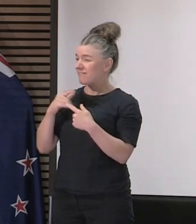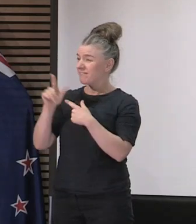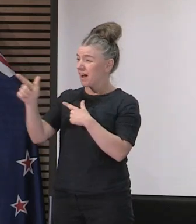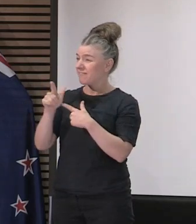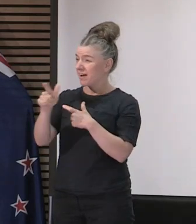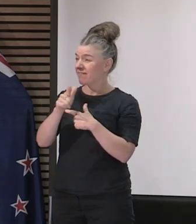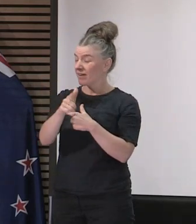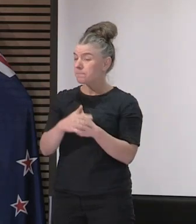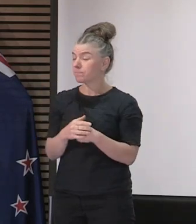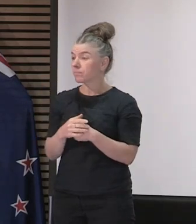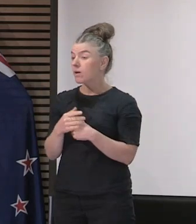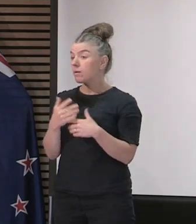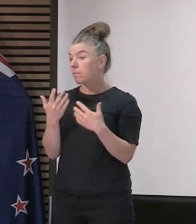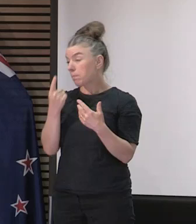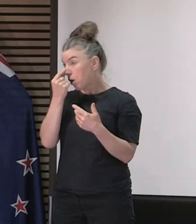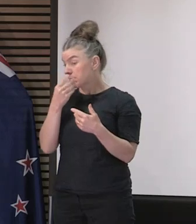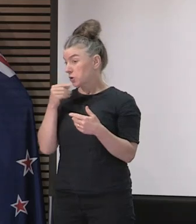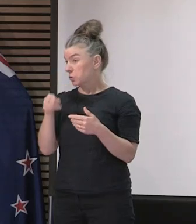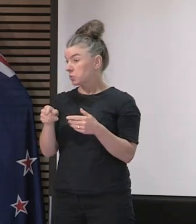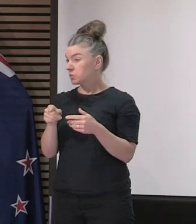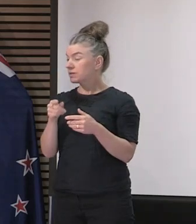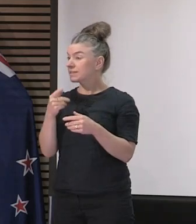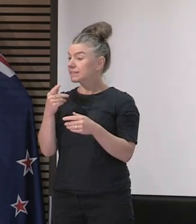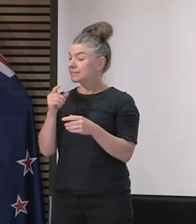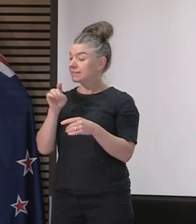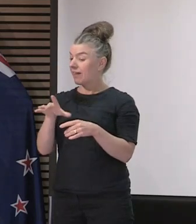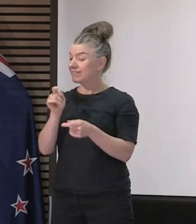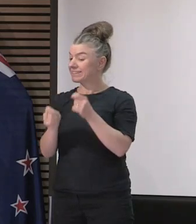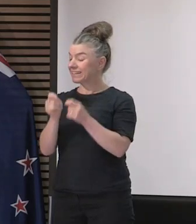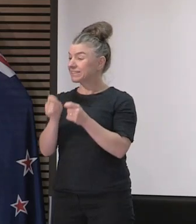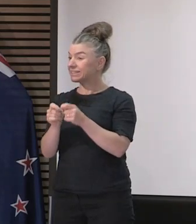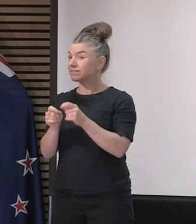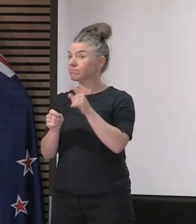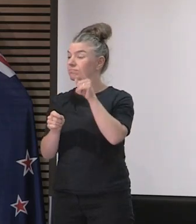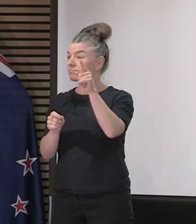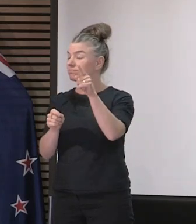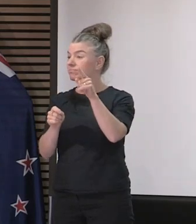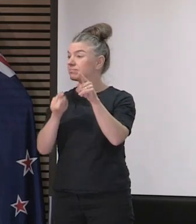time or, secondly, it may play a role in supporting us at the